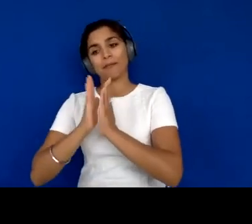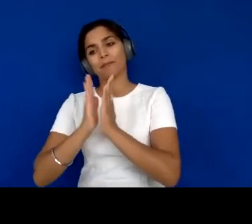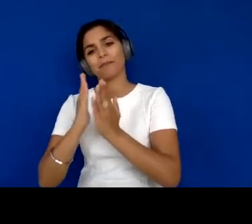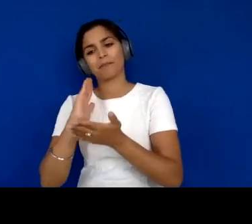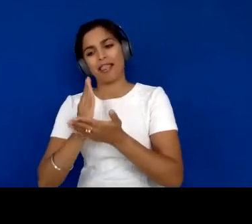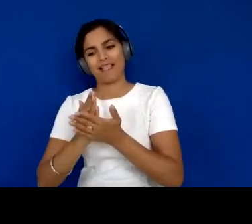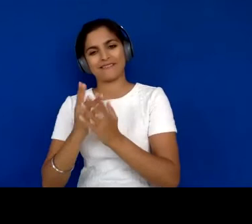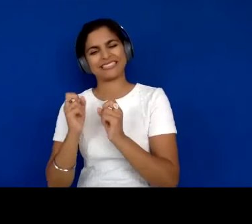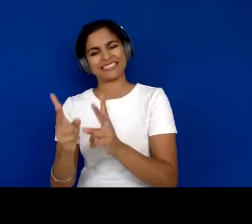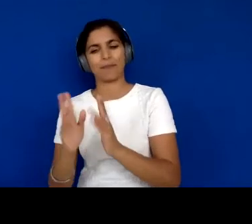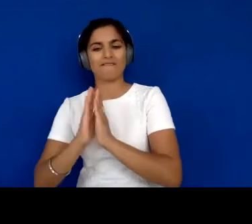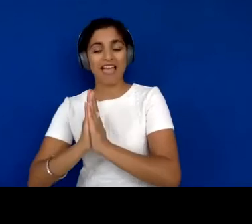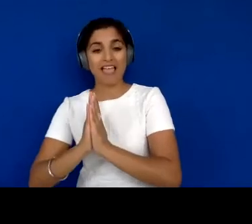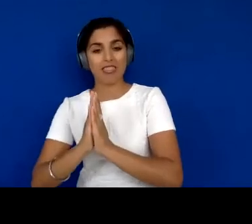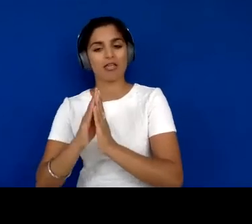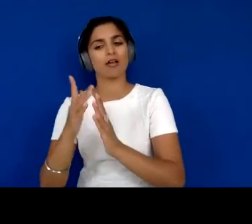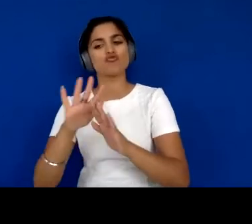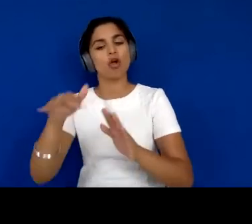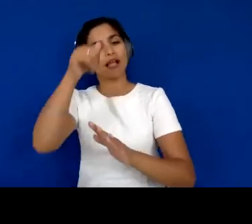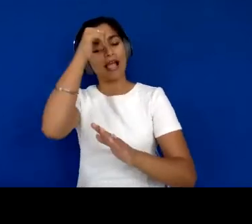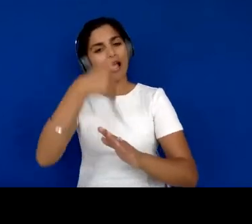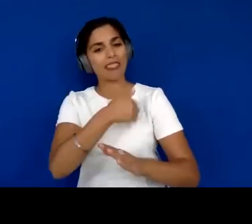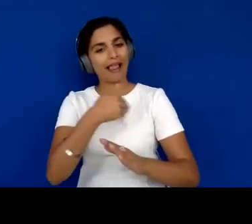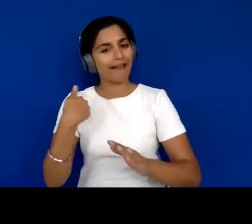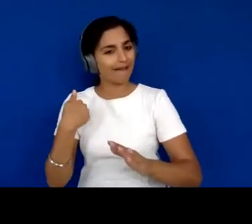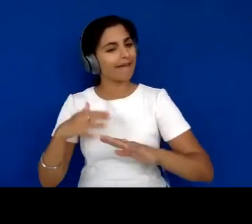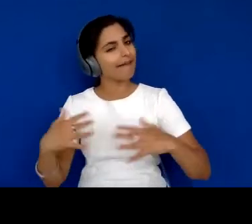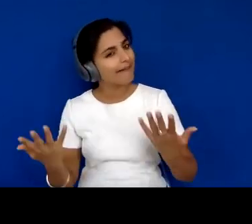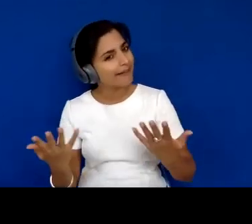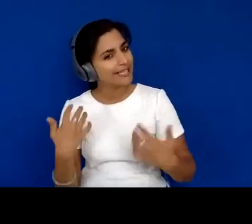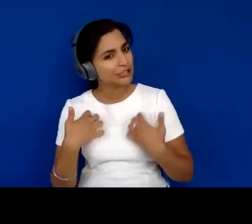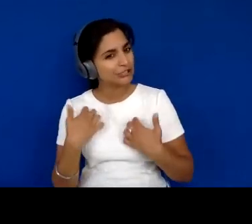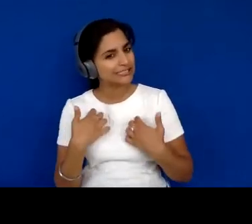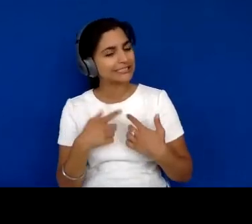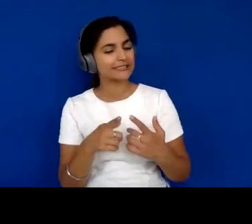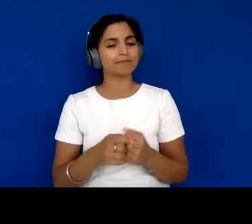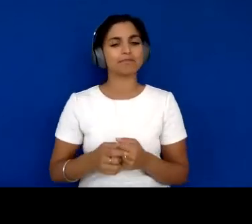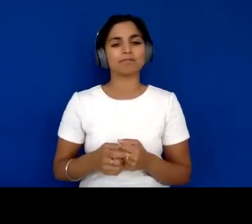just as our Republic's need to pathologize those who they not do not